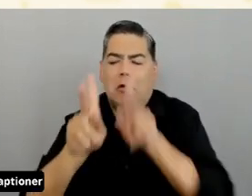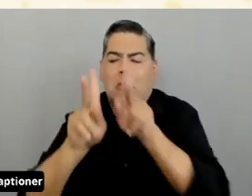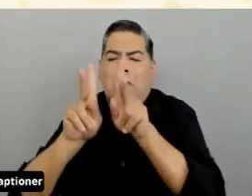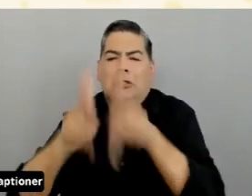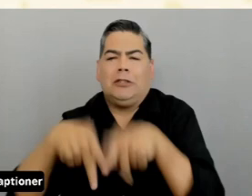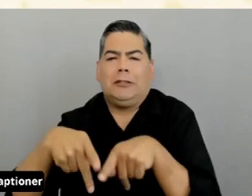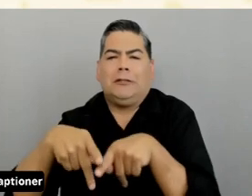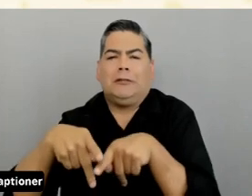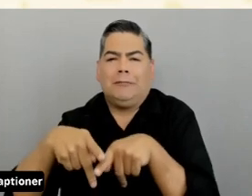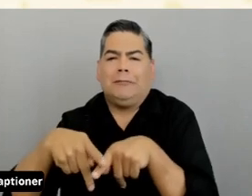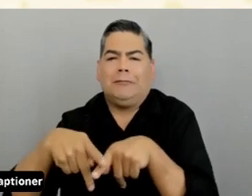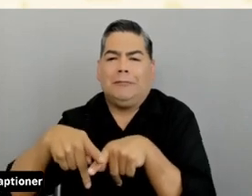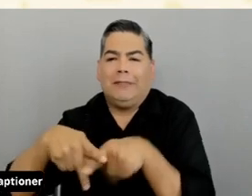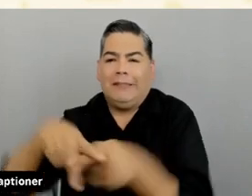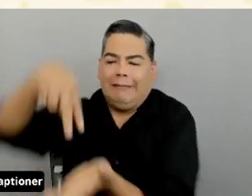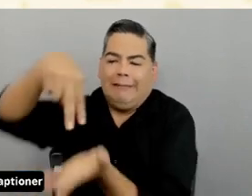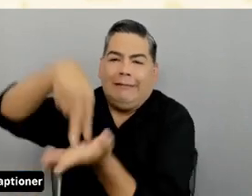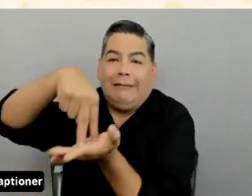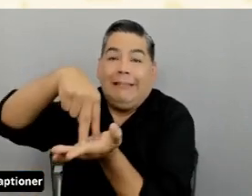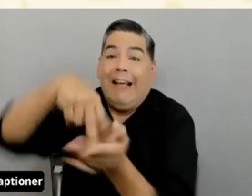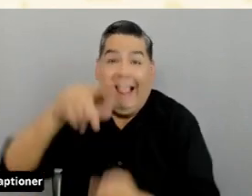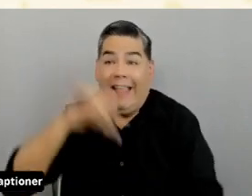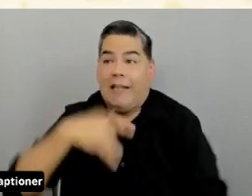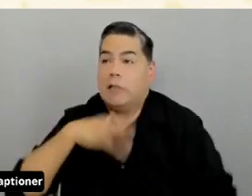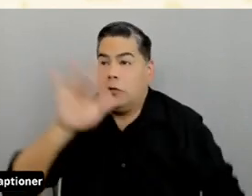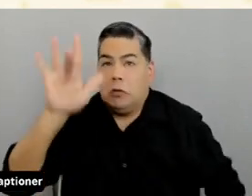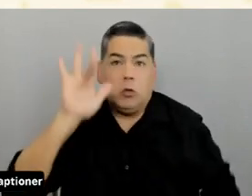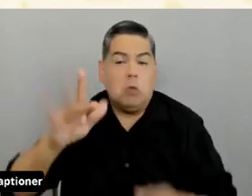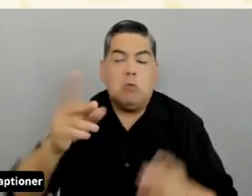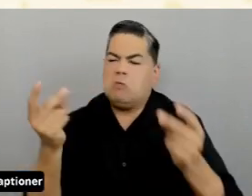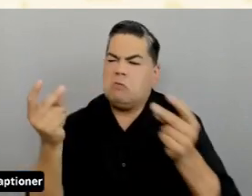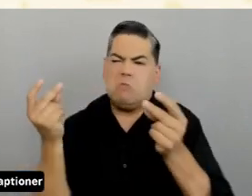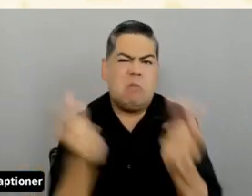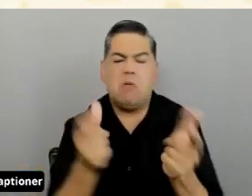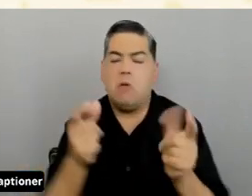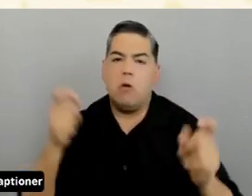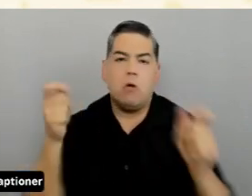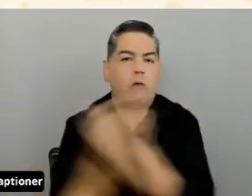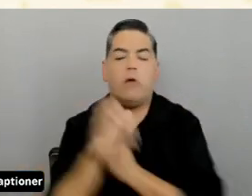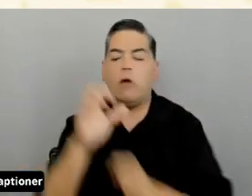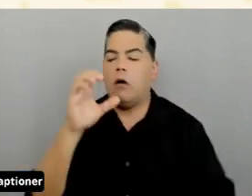So immediately, you can convert your code in the way